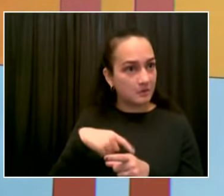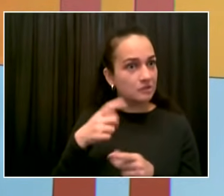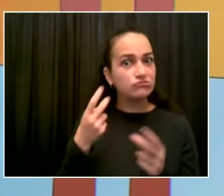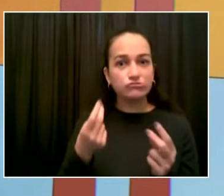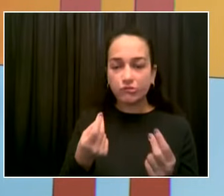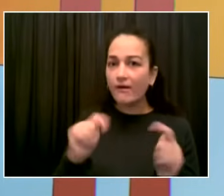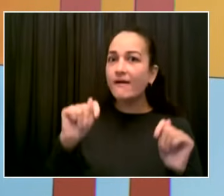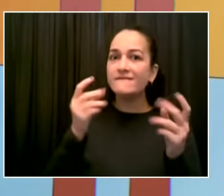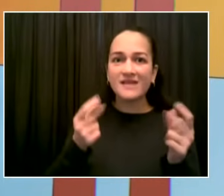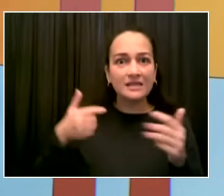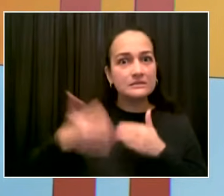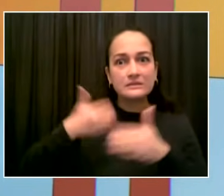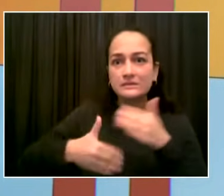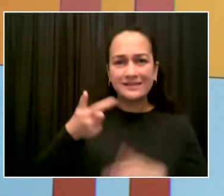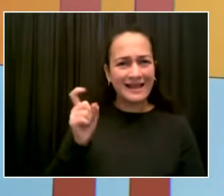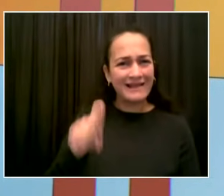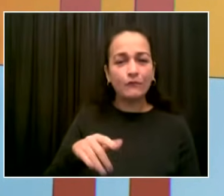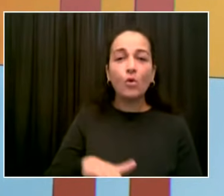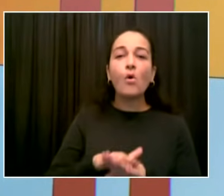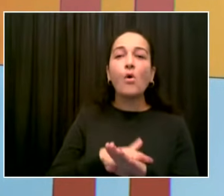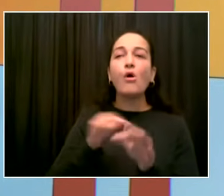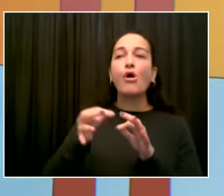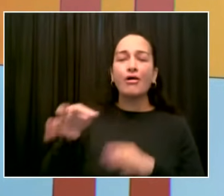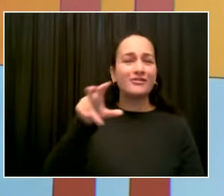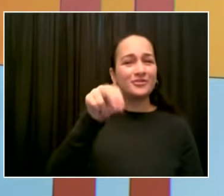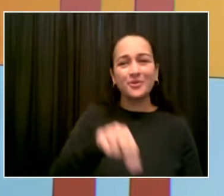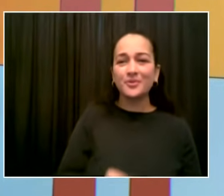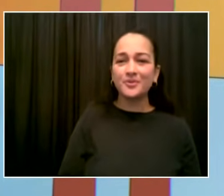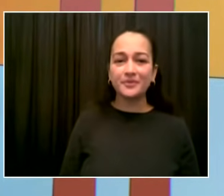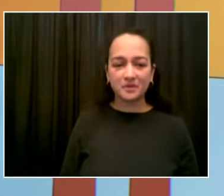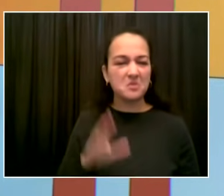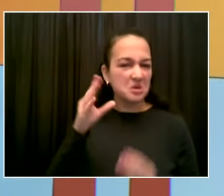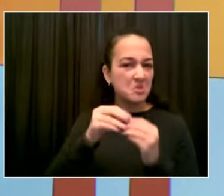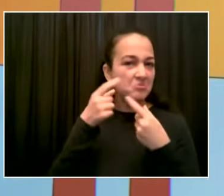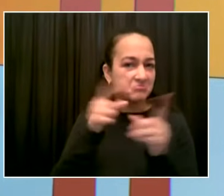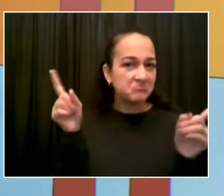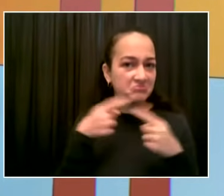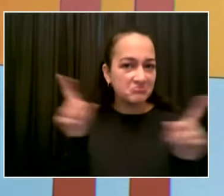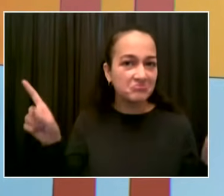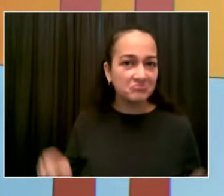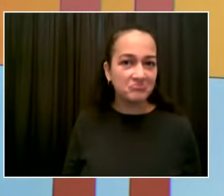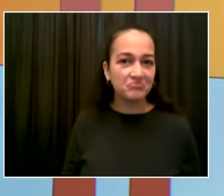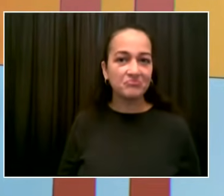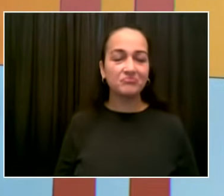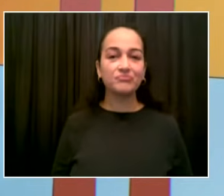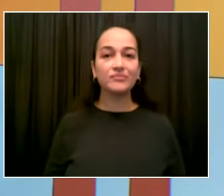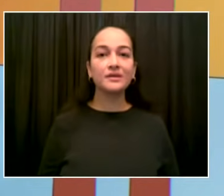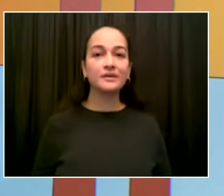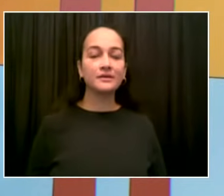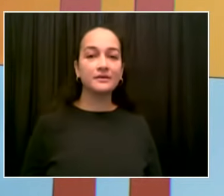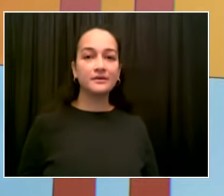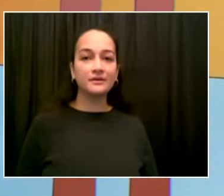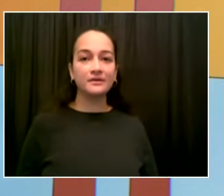HOW CAN WE DO MORE, FASTER. AMANDA, WE'LL BE SPEAKING MORE ON THAT IN THE COMING DAYS AS WELL. THE NEXT IS HENRY FROM